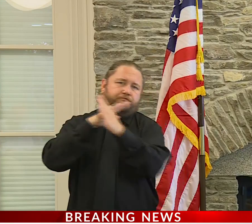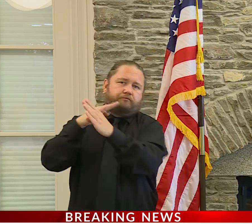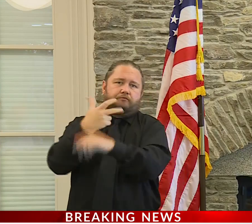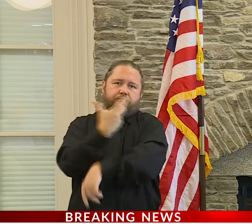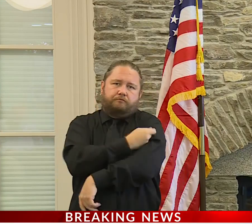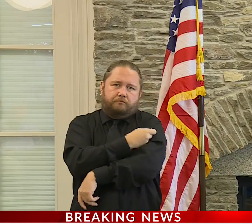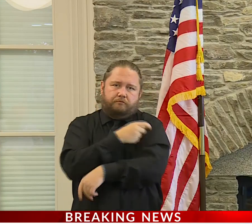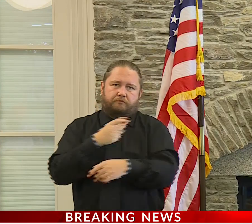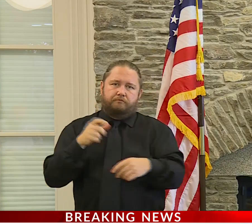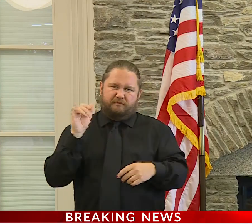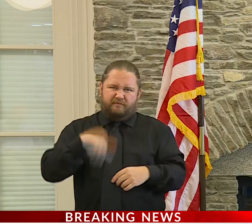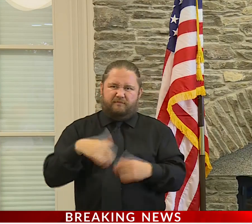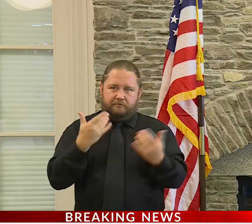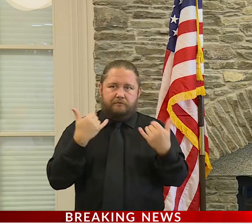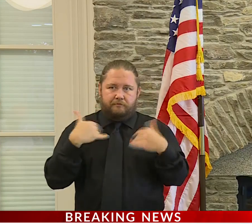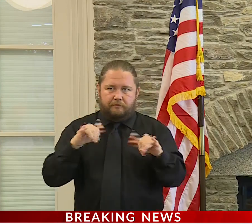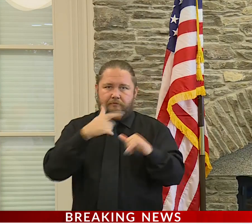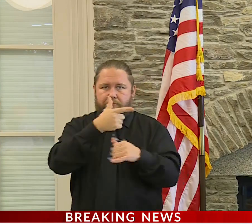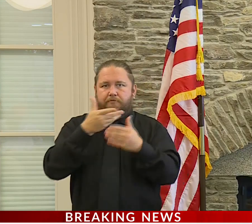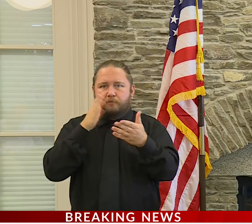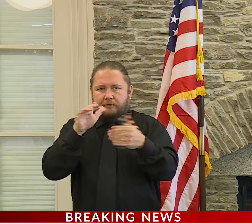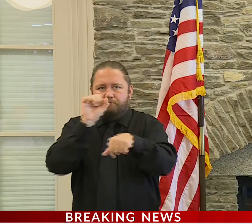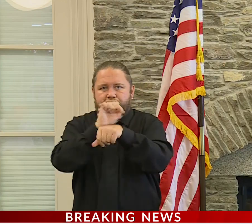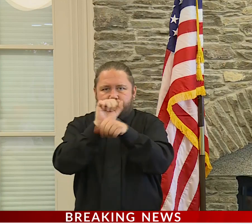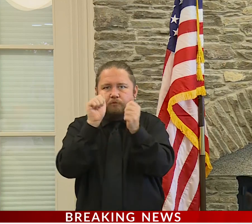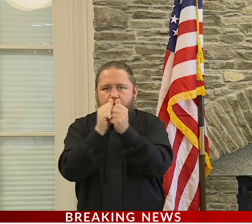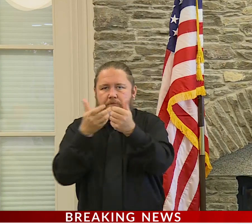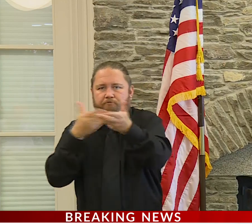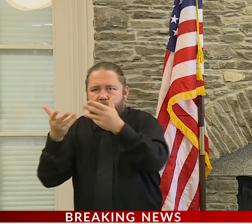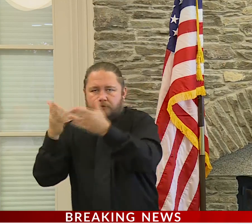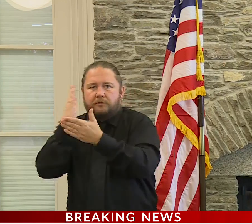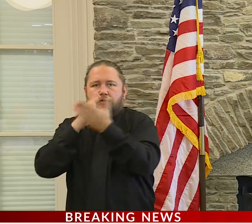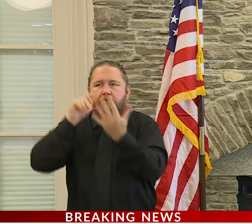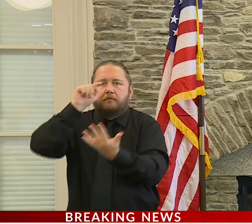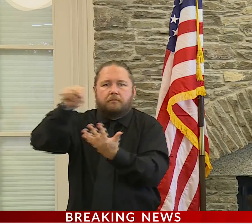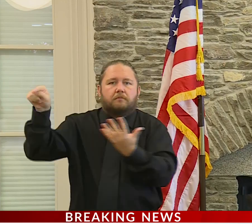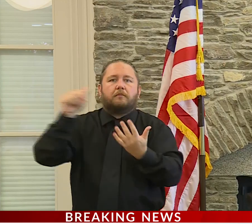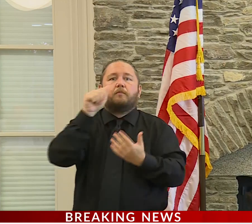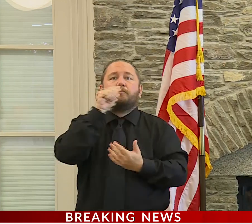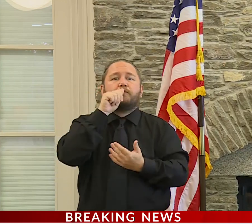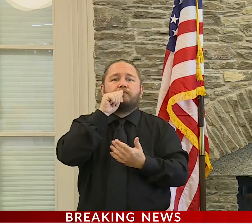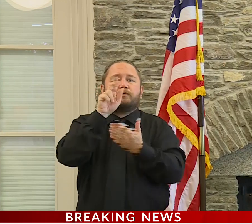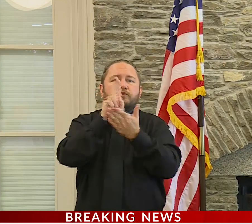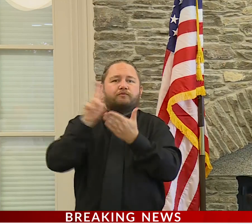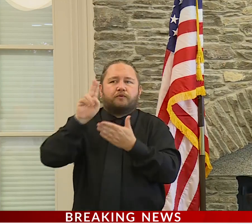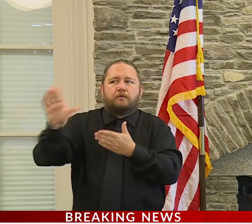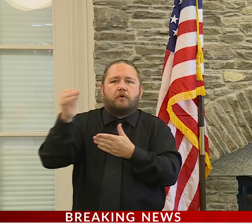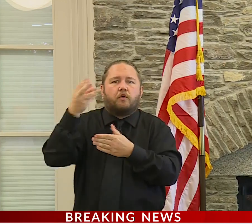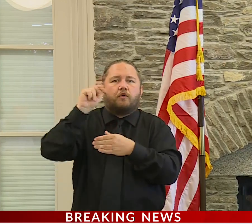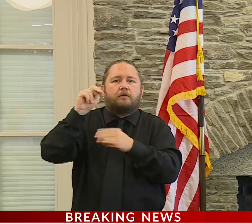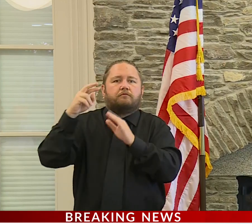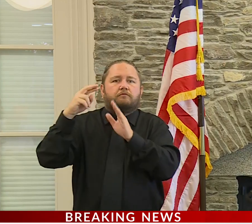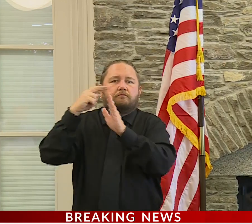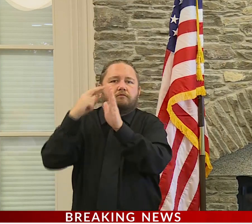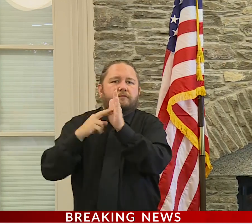TO TAKE THAT NEXT STEP ALONG WITH OUR PRIVATE INSTITUTIONS TO REACH WHERE A FACULTY AND